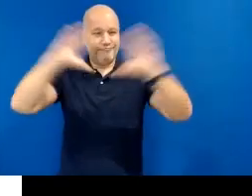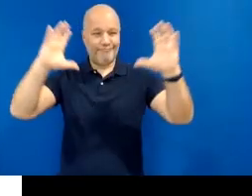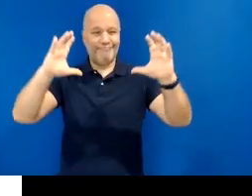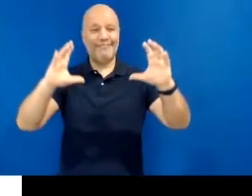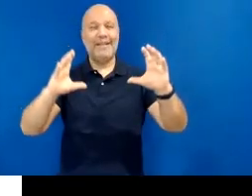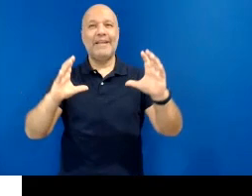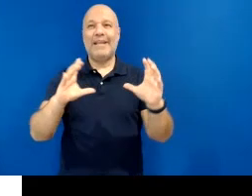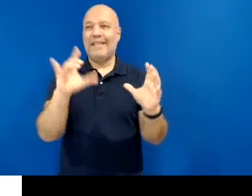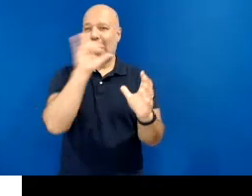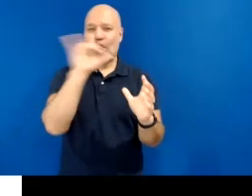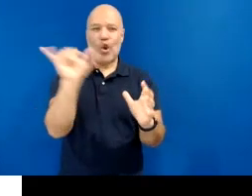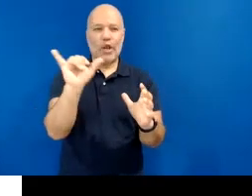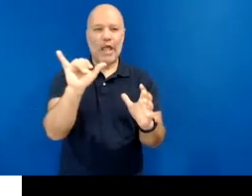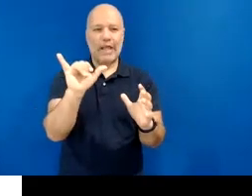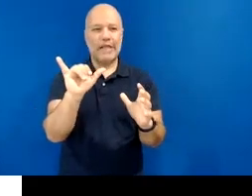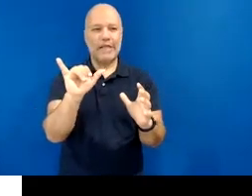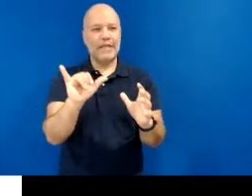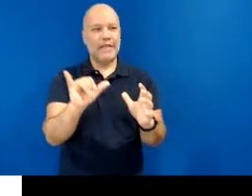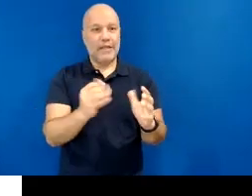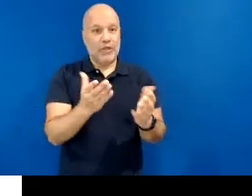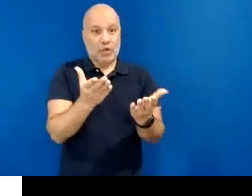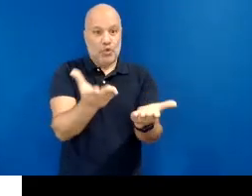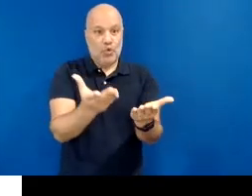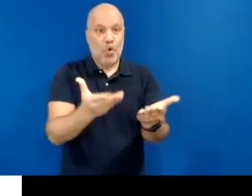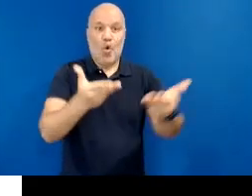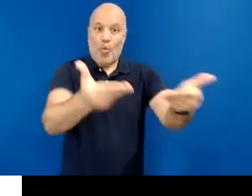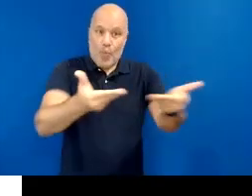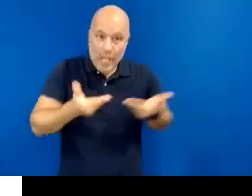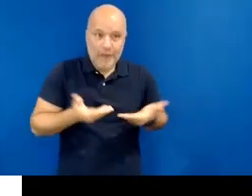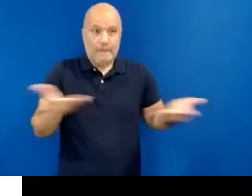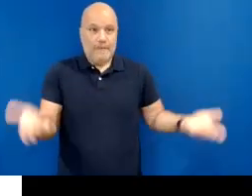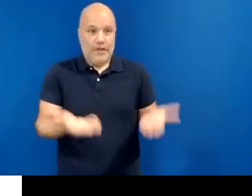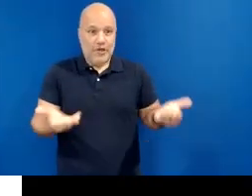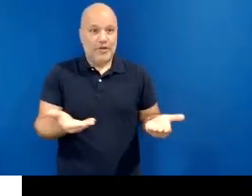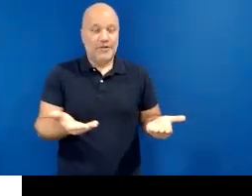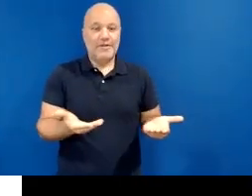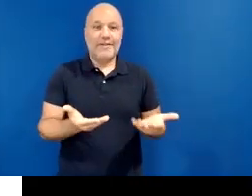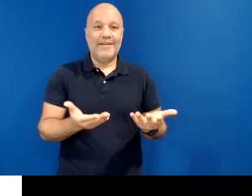So you've been you're here at City College, you've been asked, you're there in the dance run and inclusion means